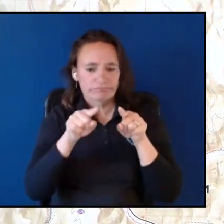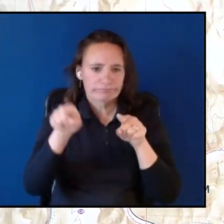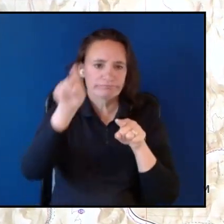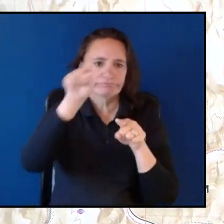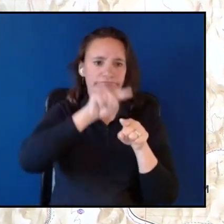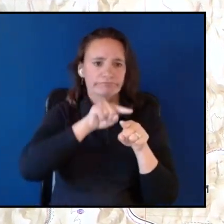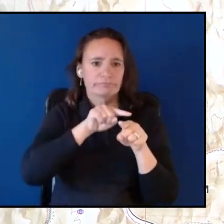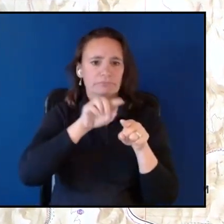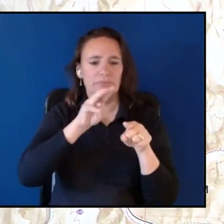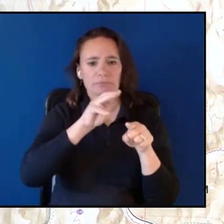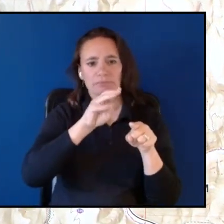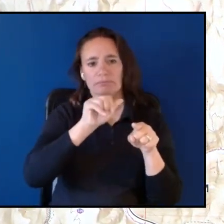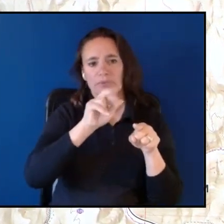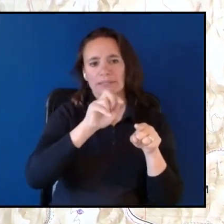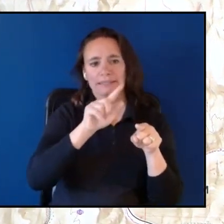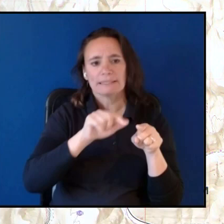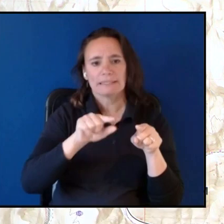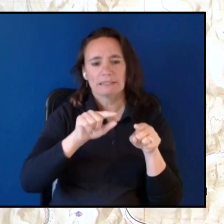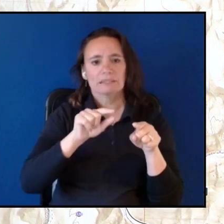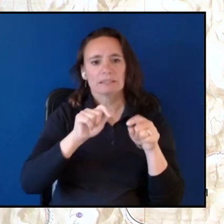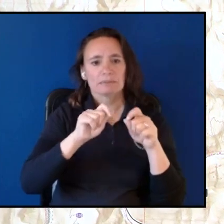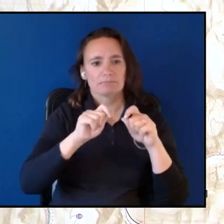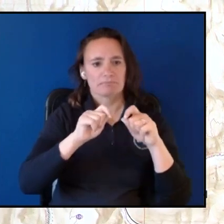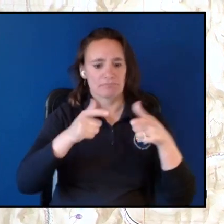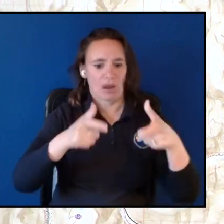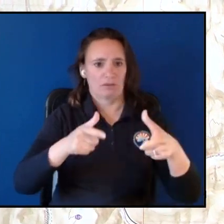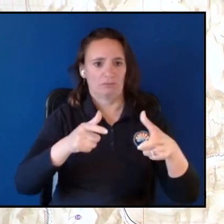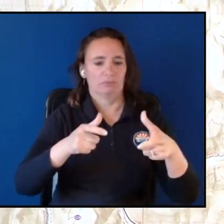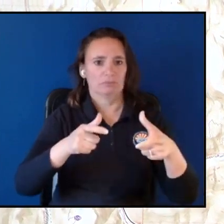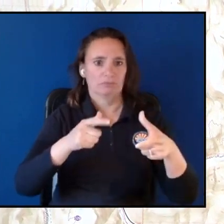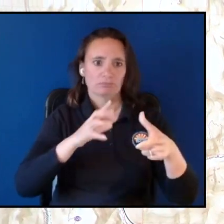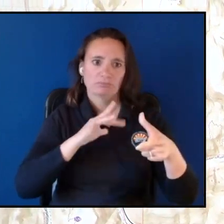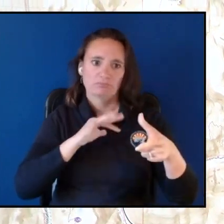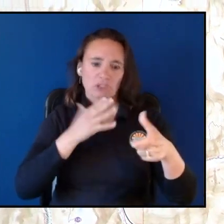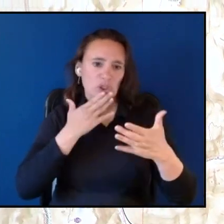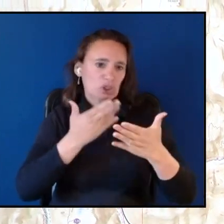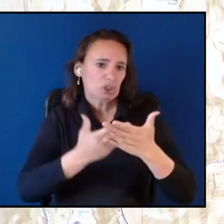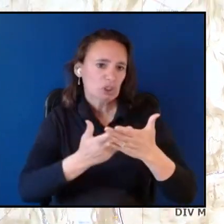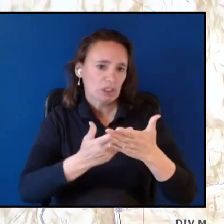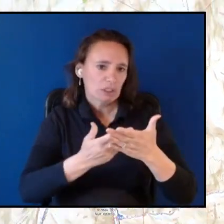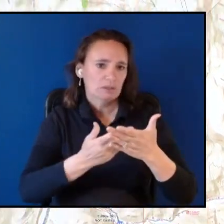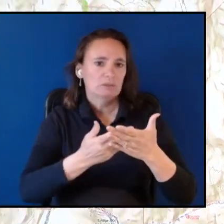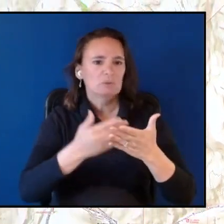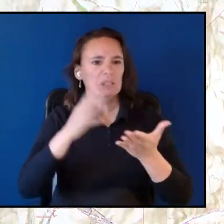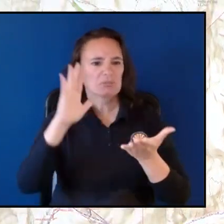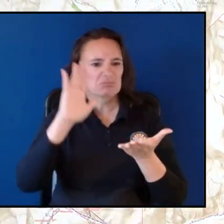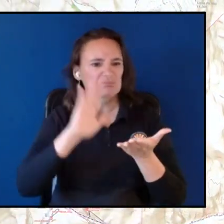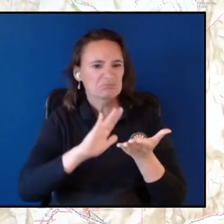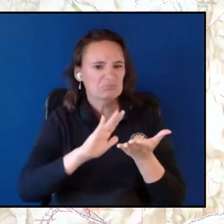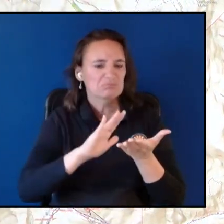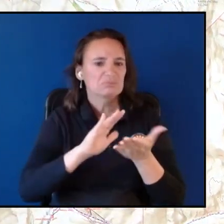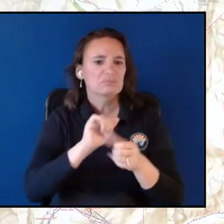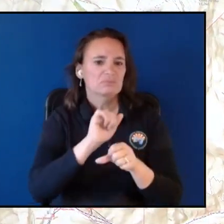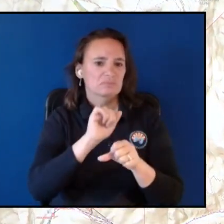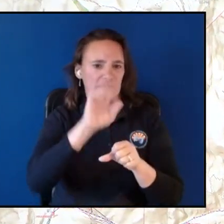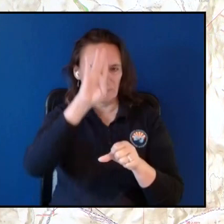Matter of fact, we've reduced the number of crews in here today moving those crews down to this--to the